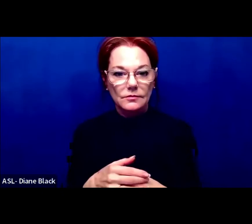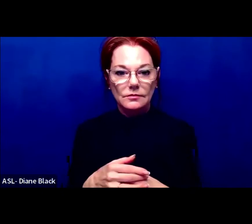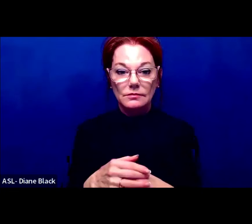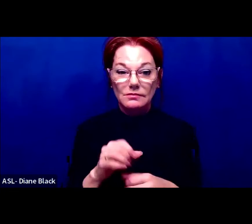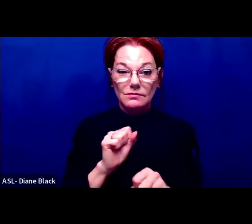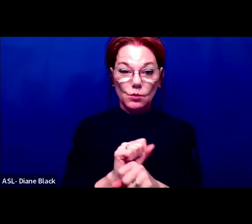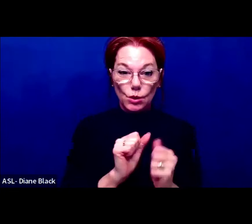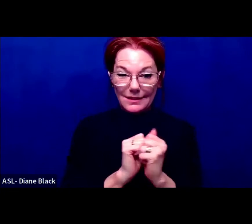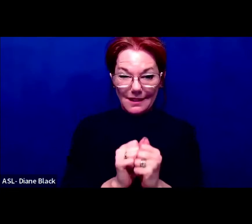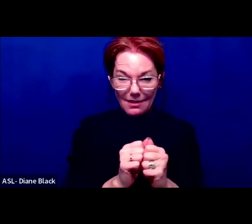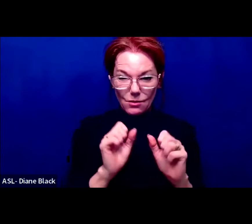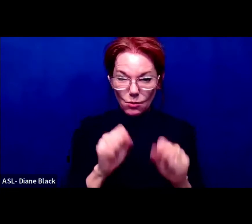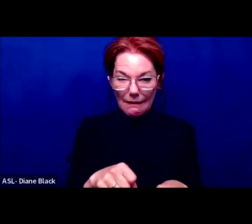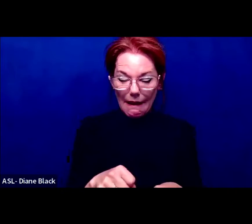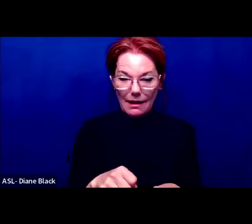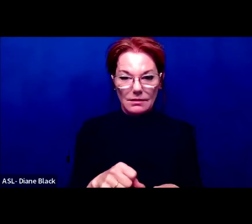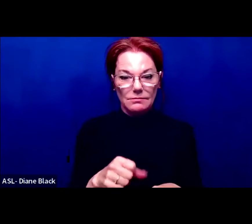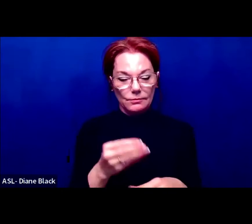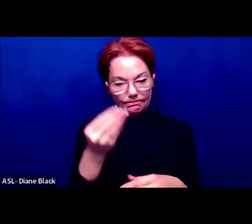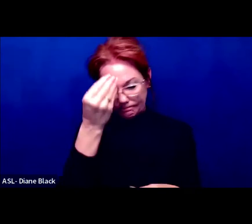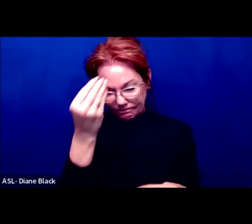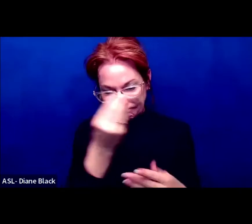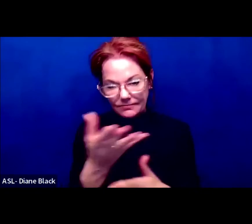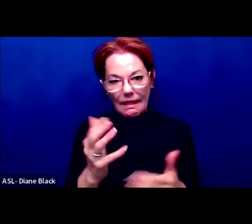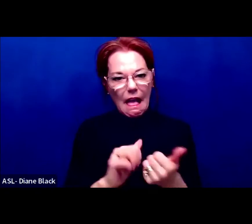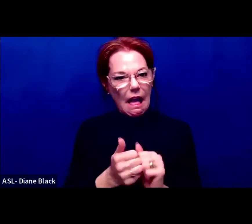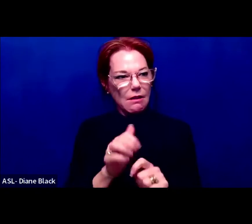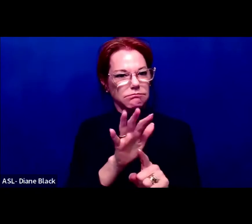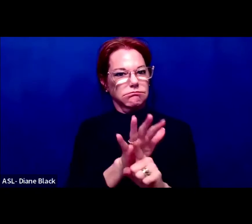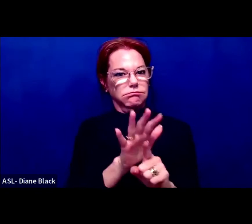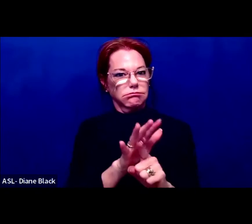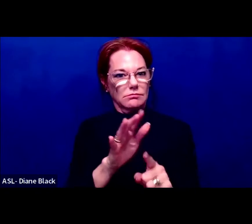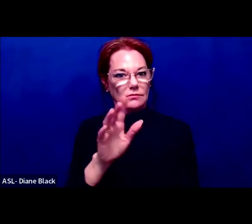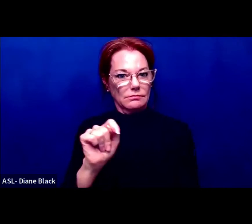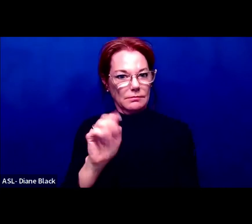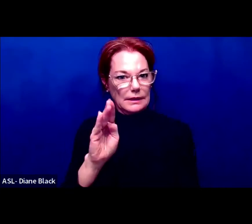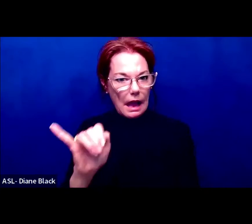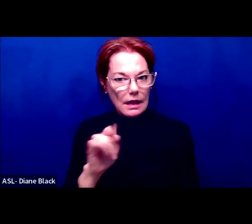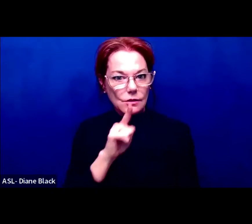common traumatic brain injuries are, and how they can result from so many different things